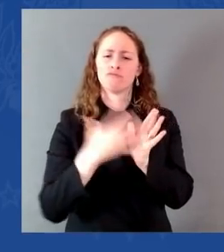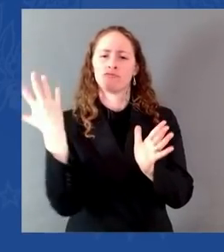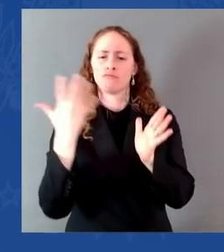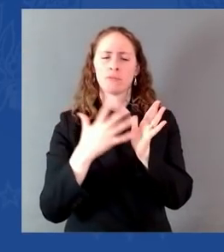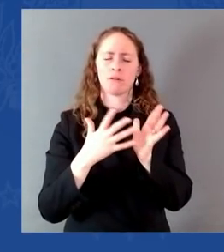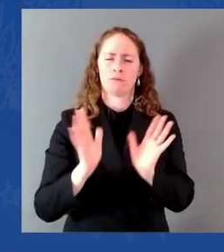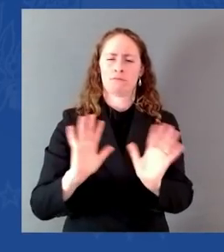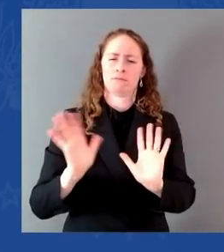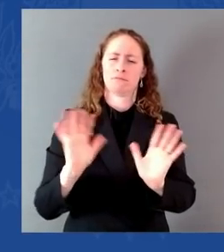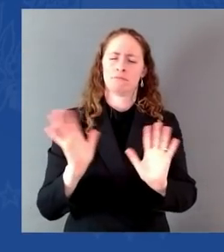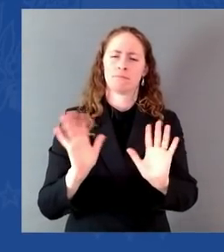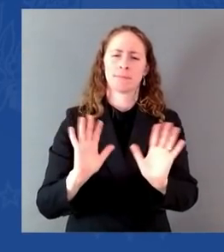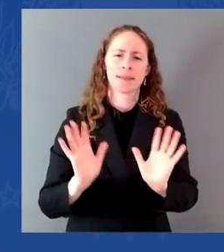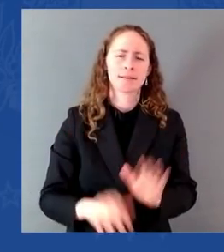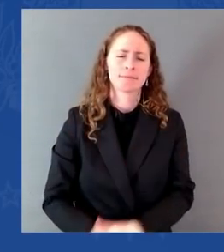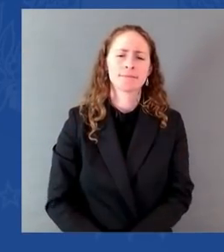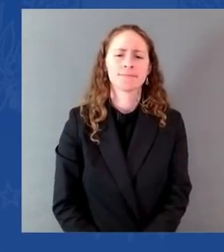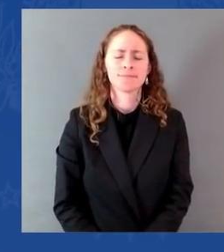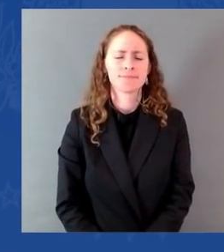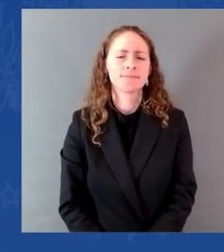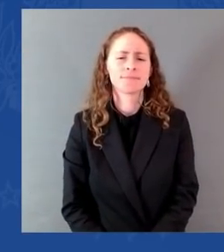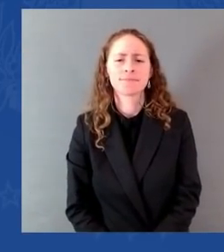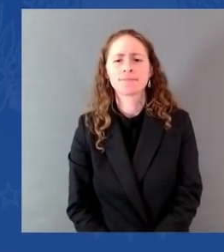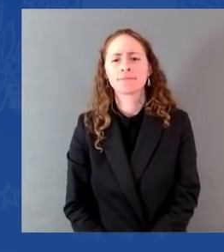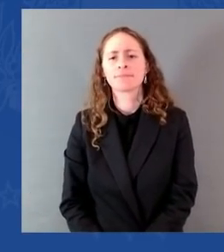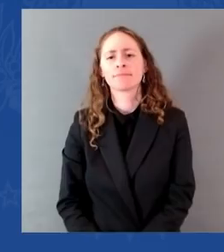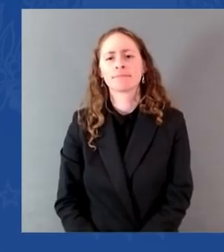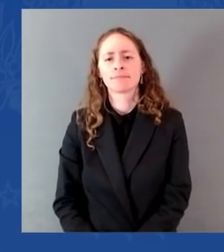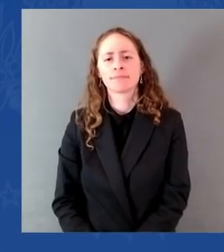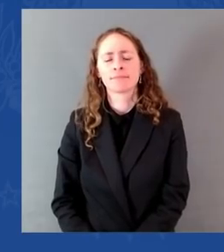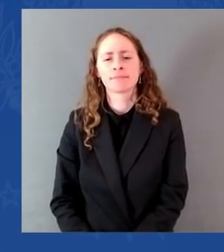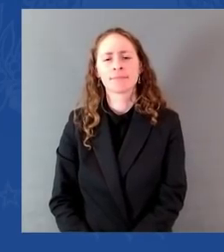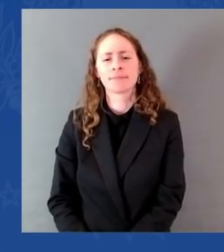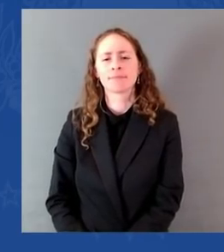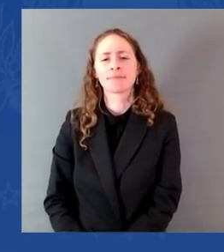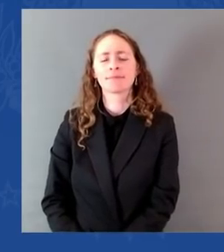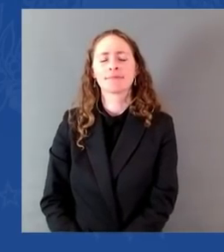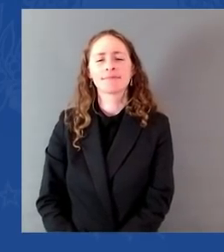we're in a situation where we've known that our infrastructure had problems for a long, long time.